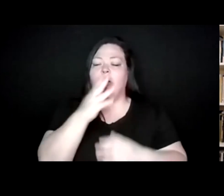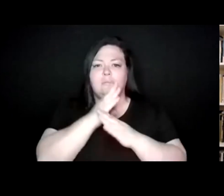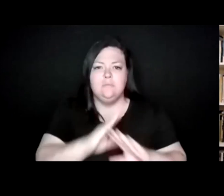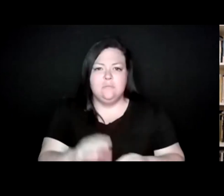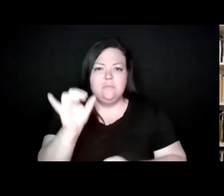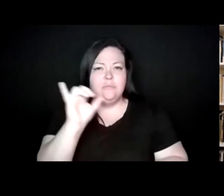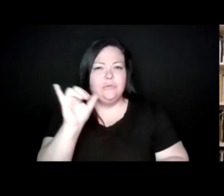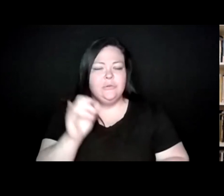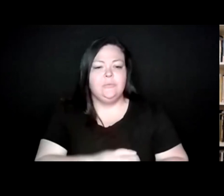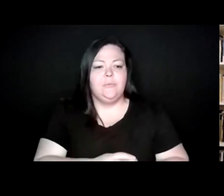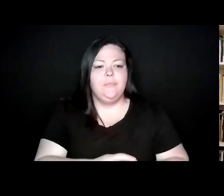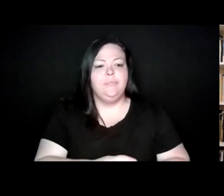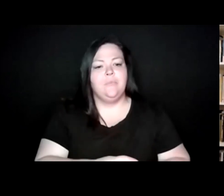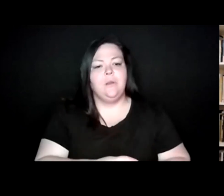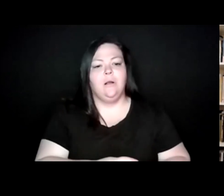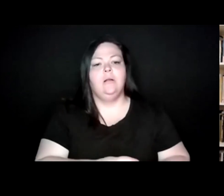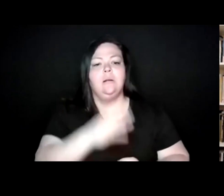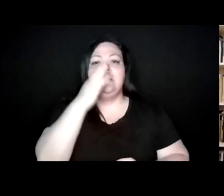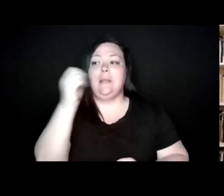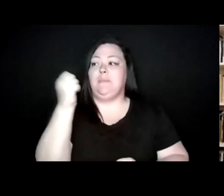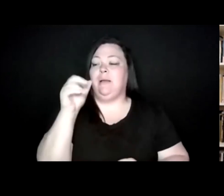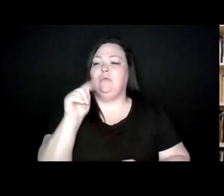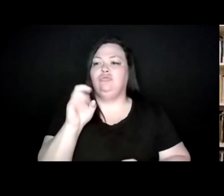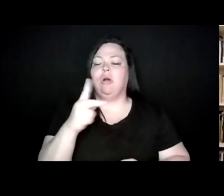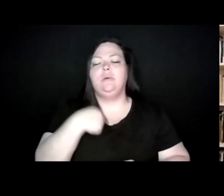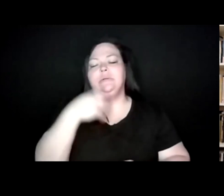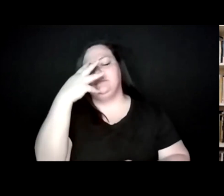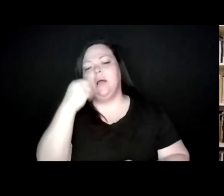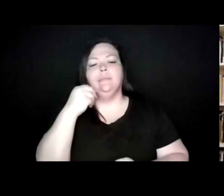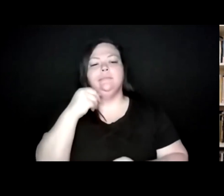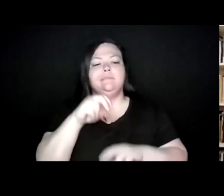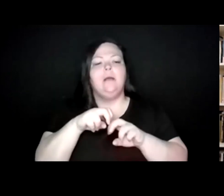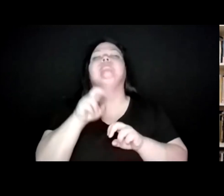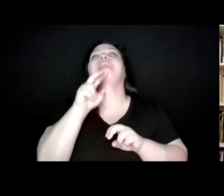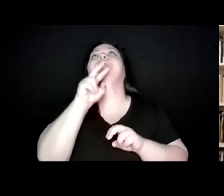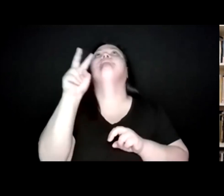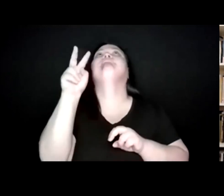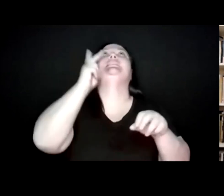We slept in the back of the truck, our heads/ At the opening, watching stars fall.//